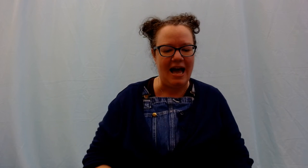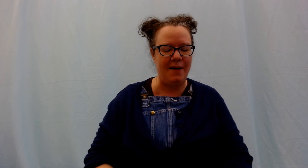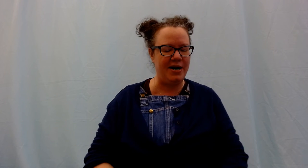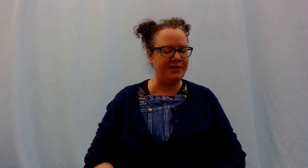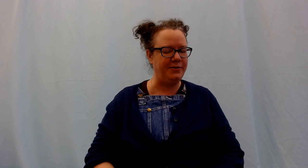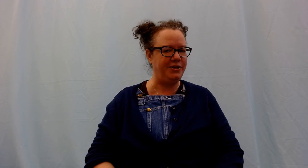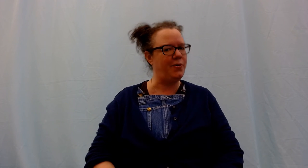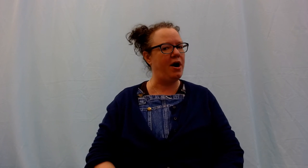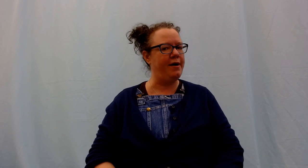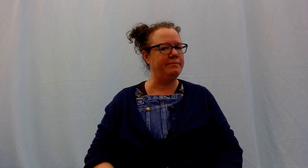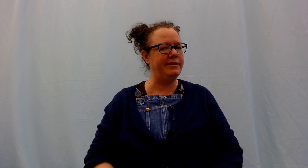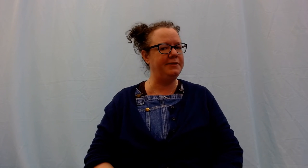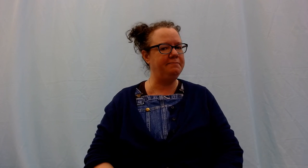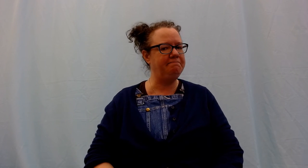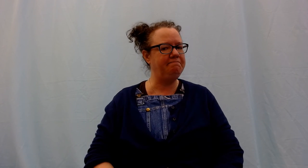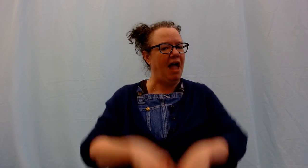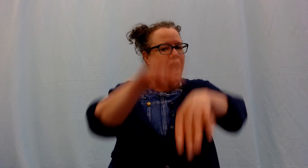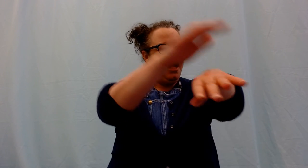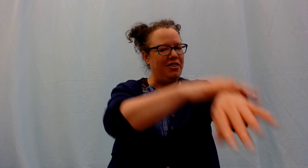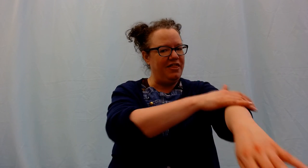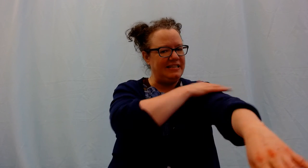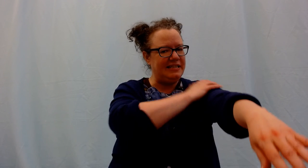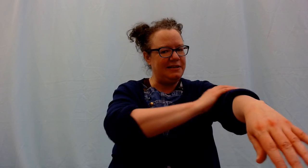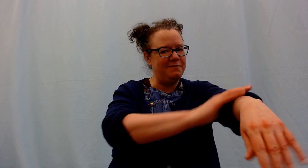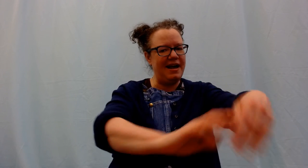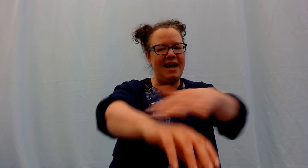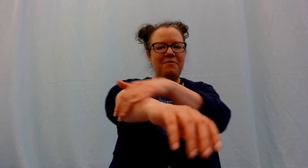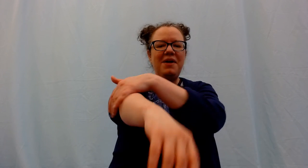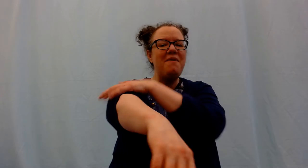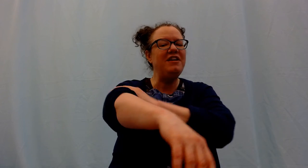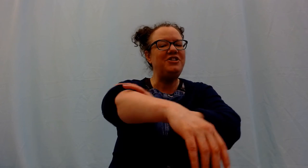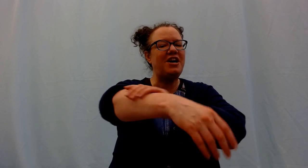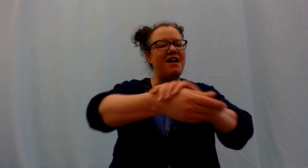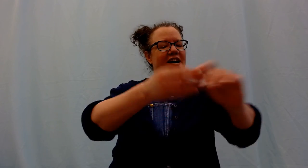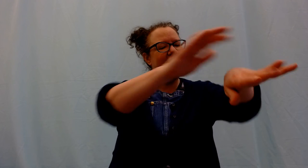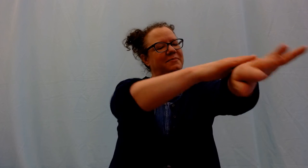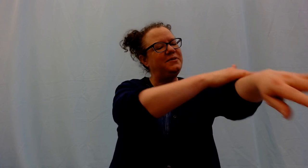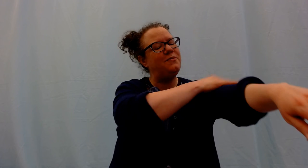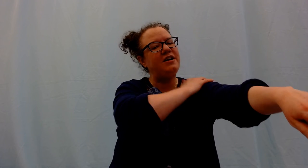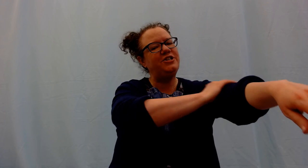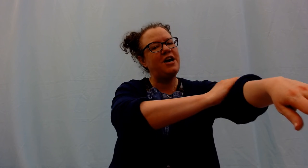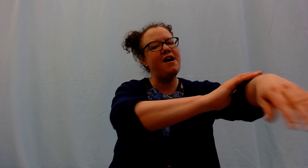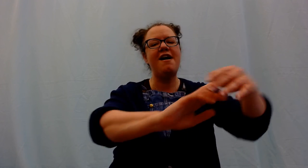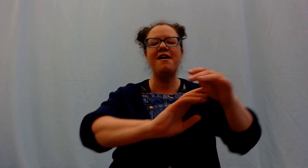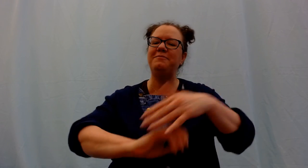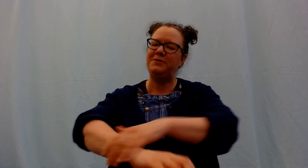How about next we do our arms? #This is the way we wash our arms, wash our arms,#